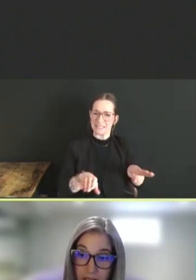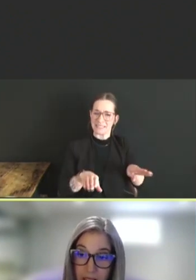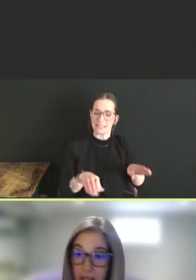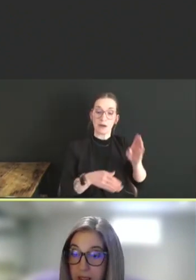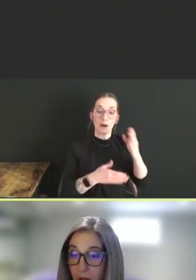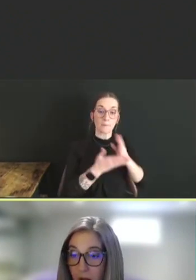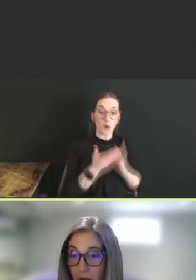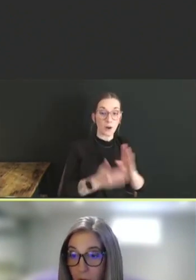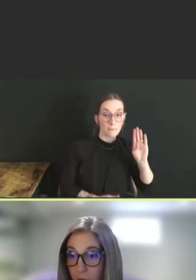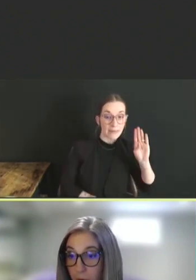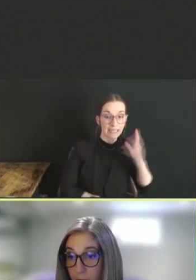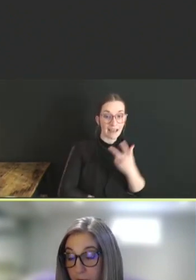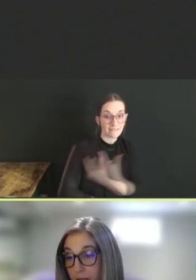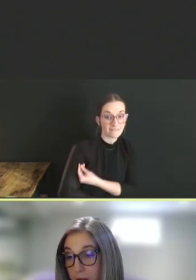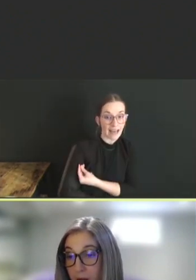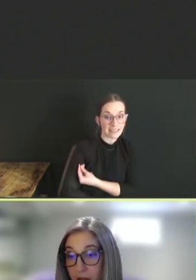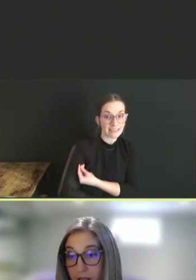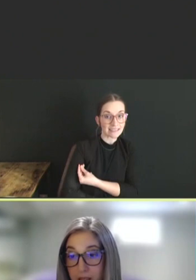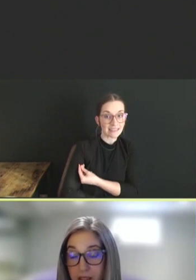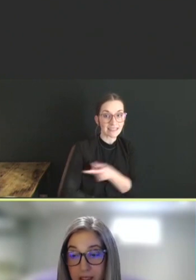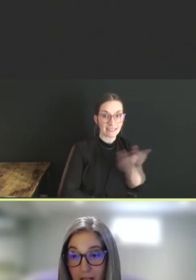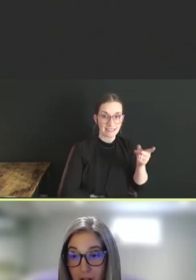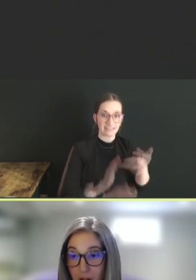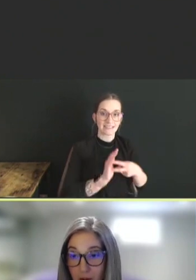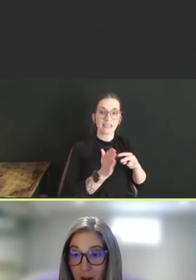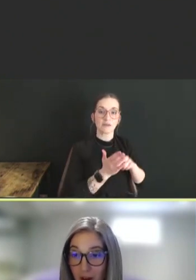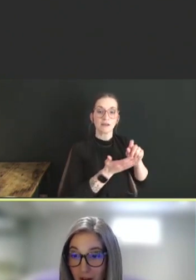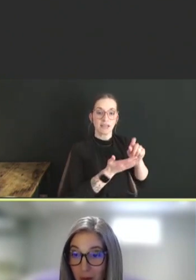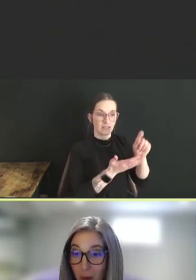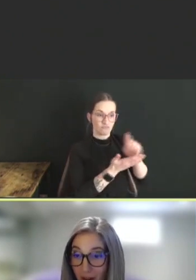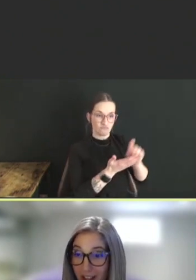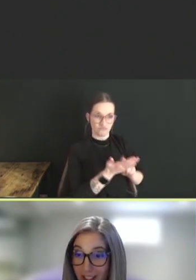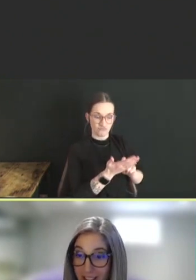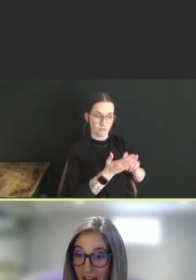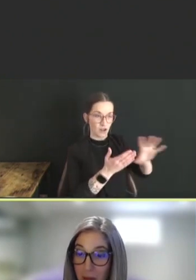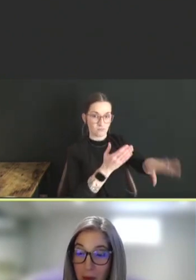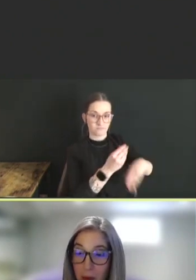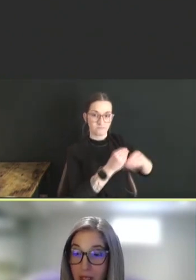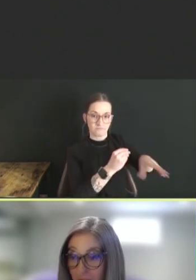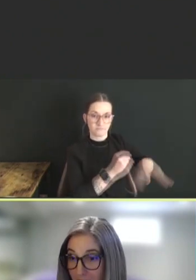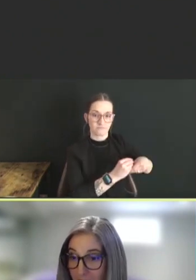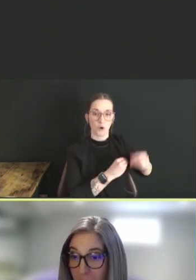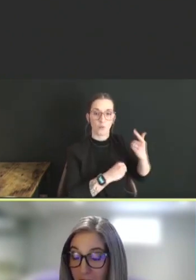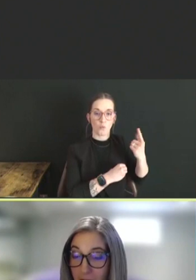been written into statute, one at a time, pre–Medicare Modernization Act.